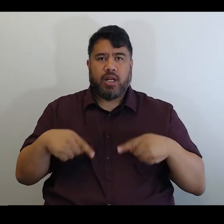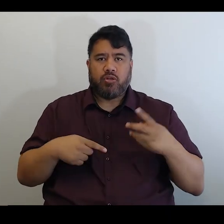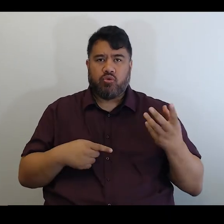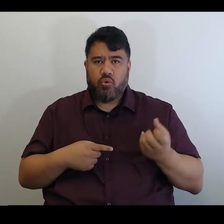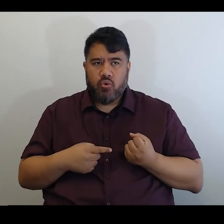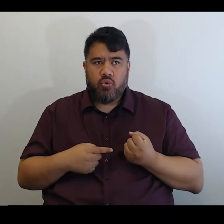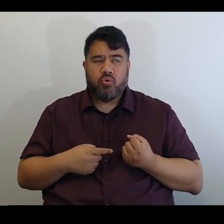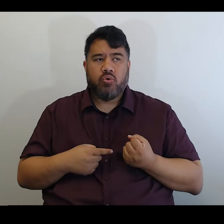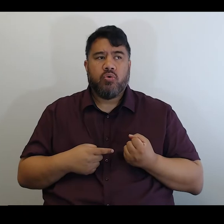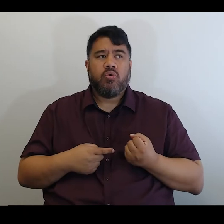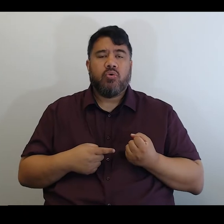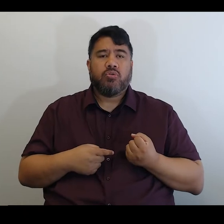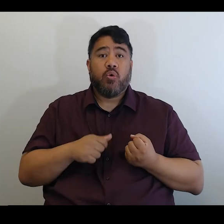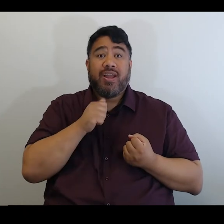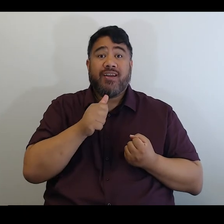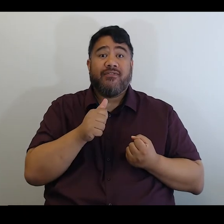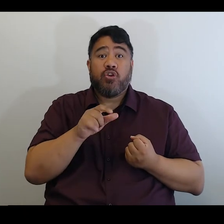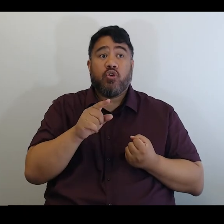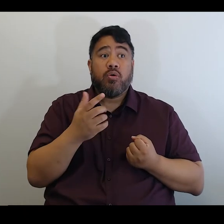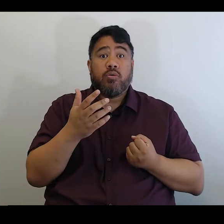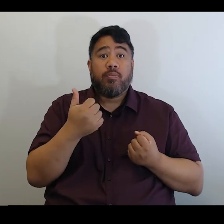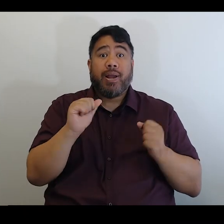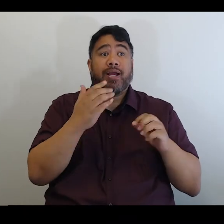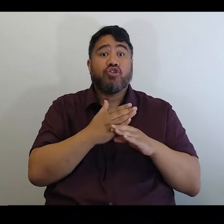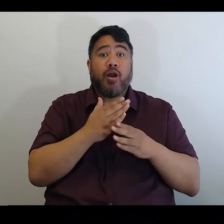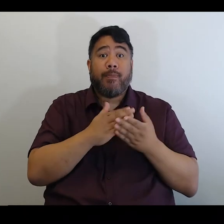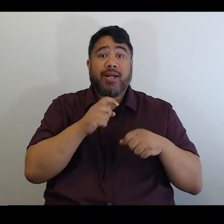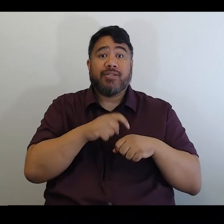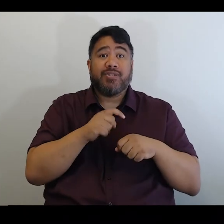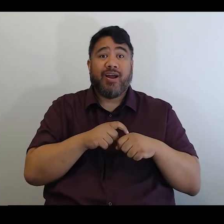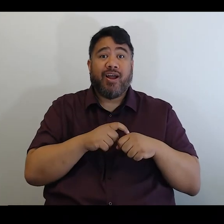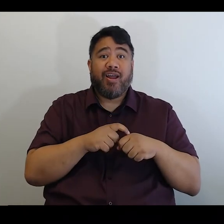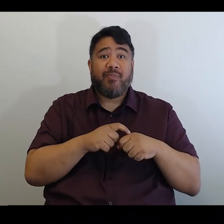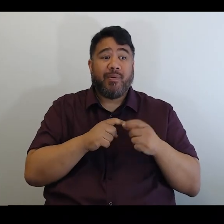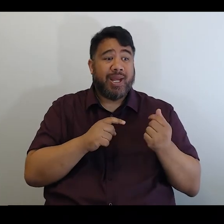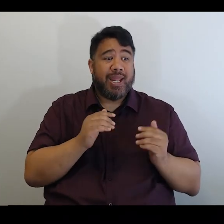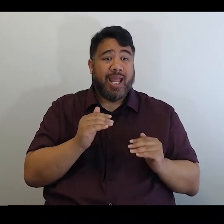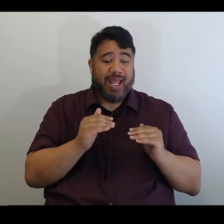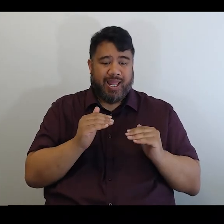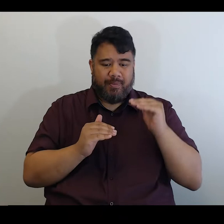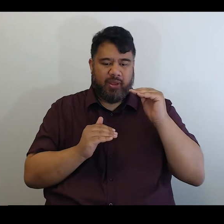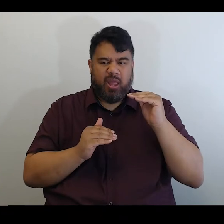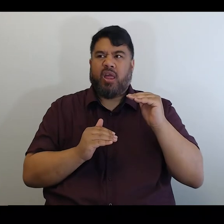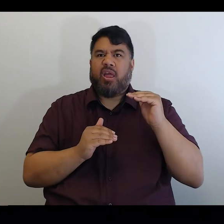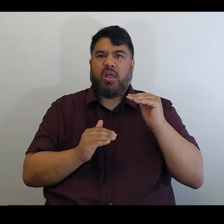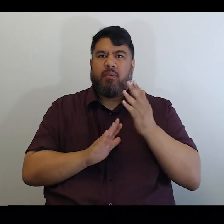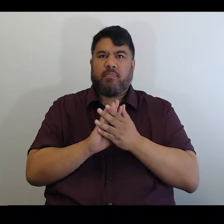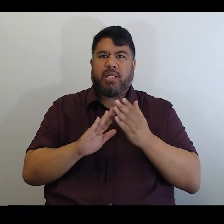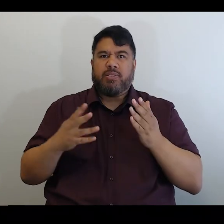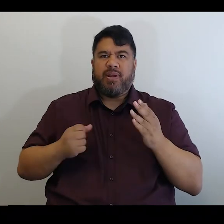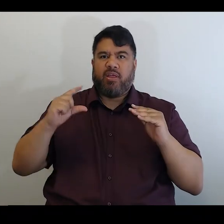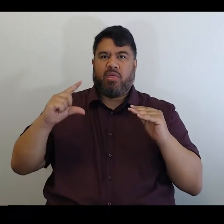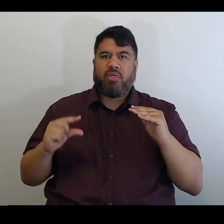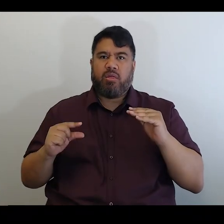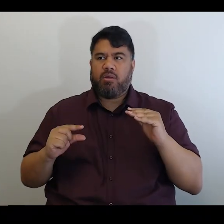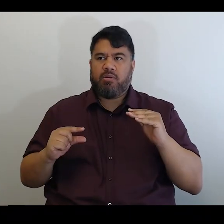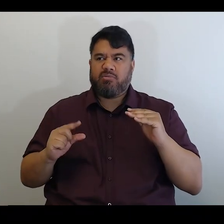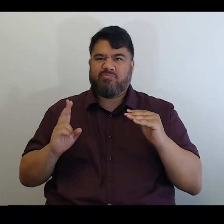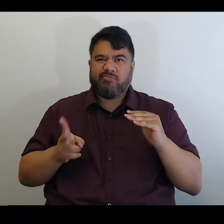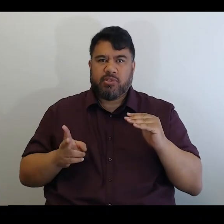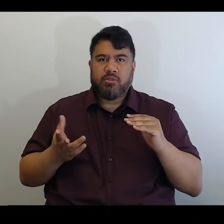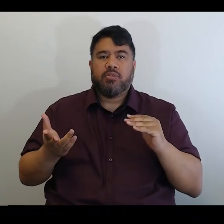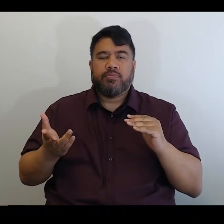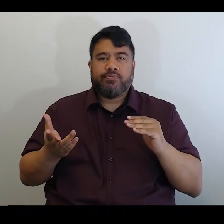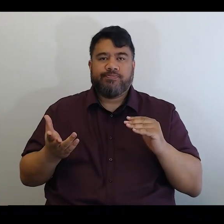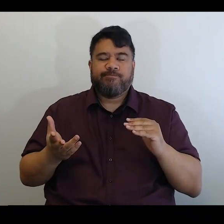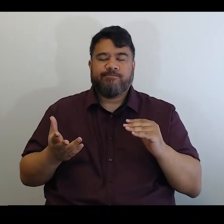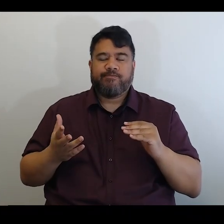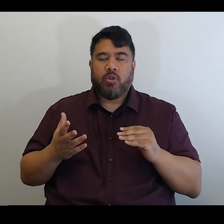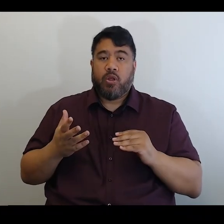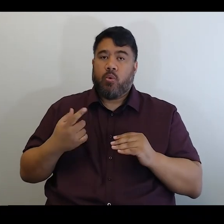earn above a particular amount, the impact that can then have on other supports from government and again it's something that we've,